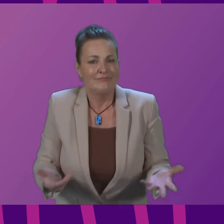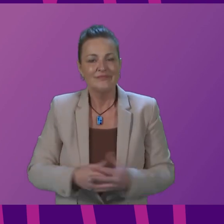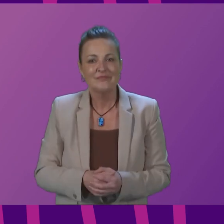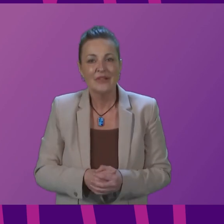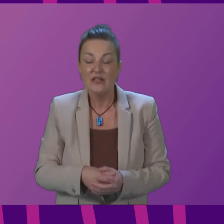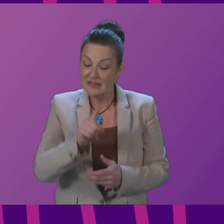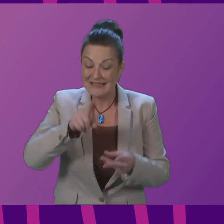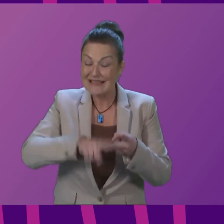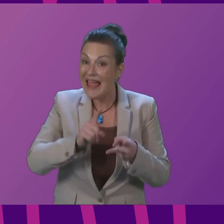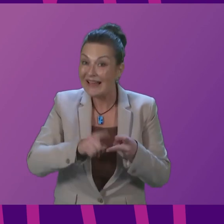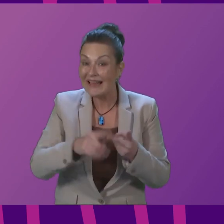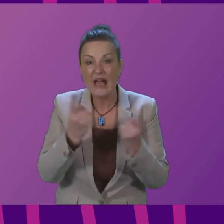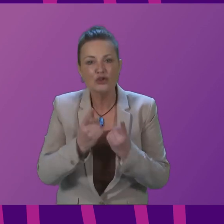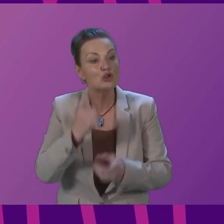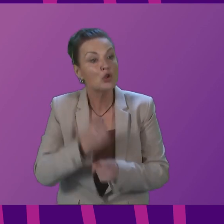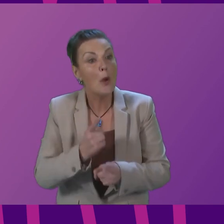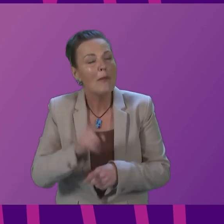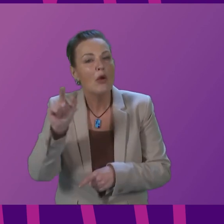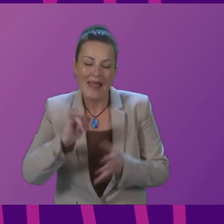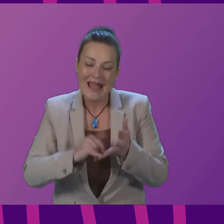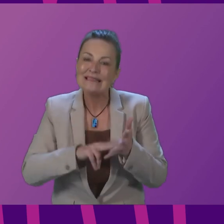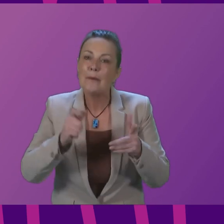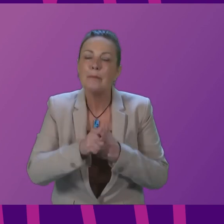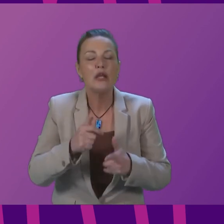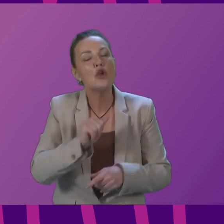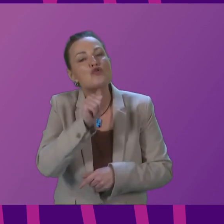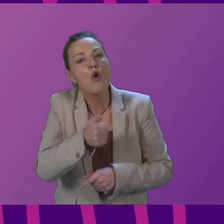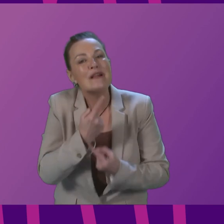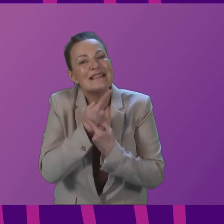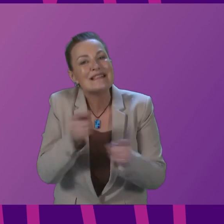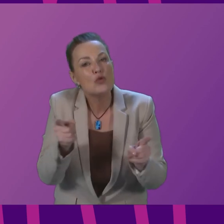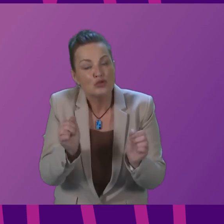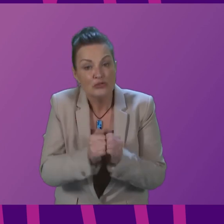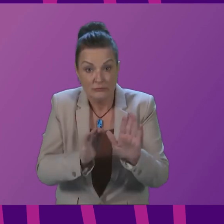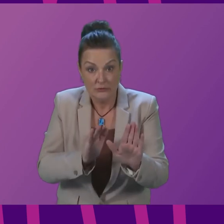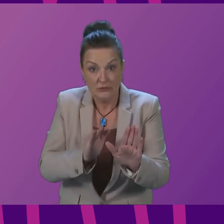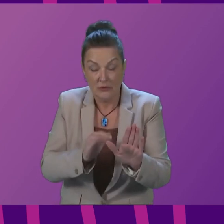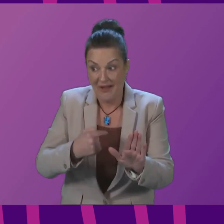On the issue of non-disclosure agreements, it was the Scottish Government that negotiated